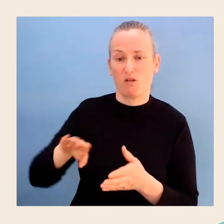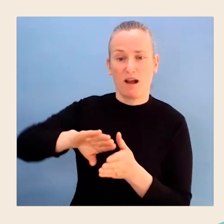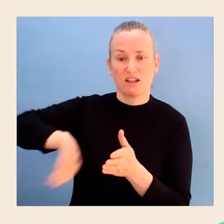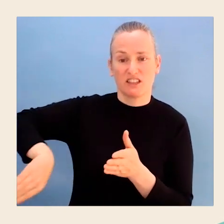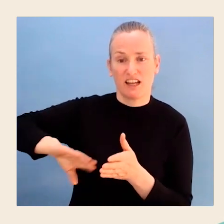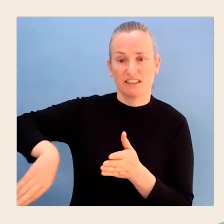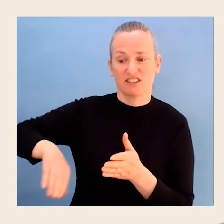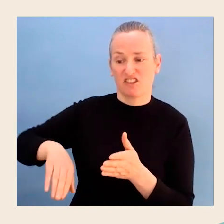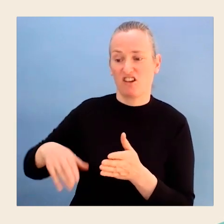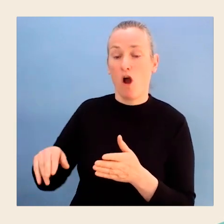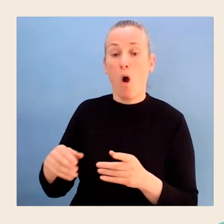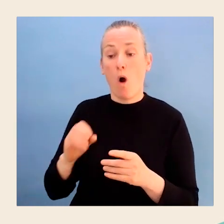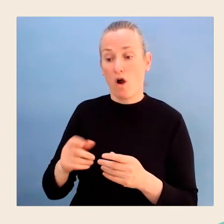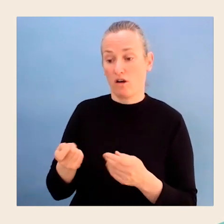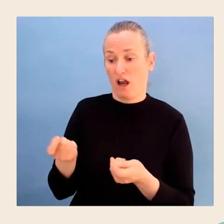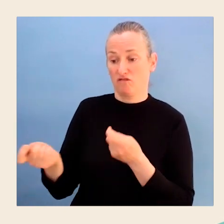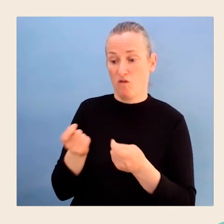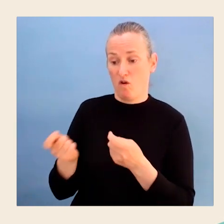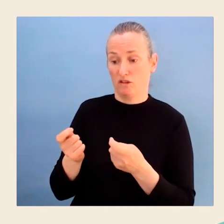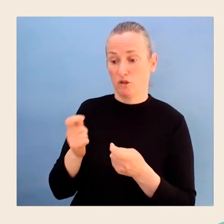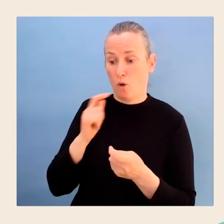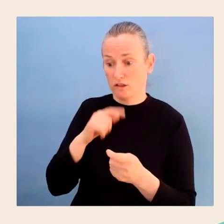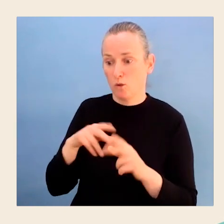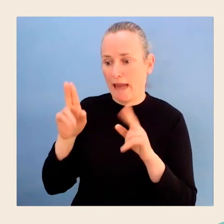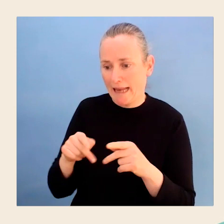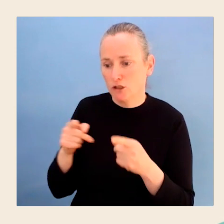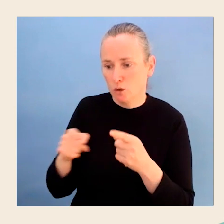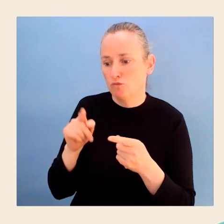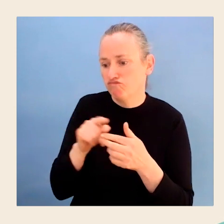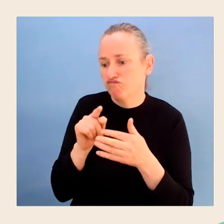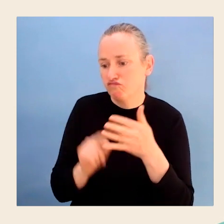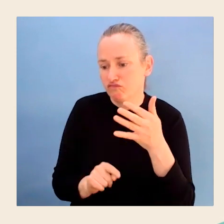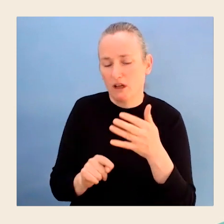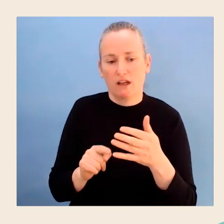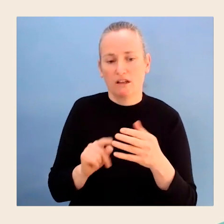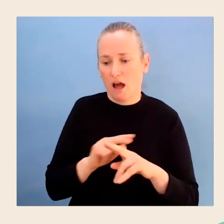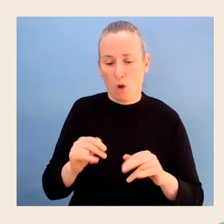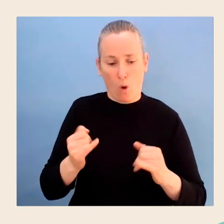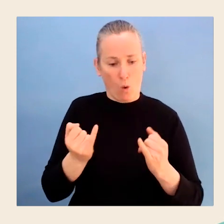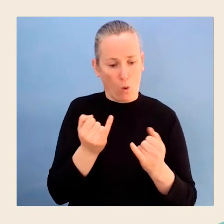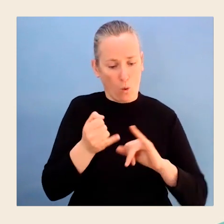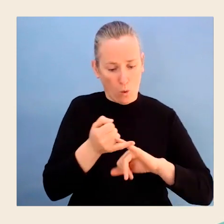our own narratives for us and told us where we could be, rather than who we are or what we can be.